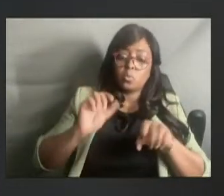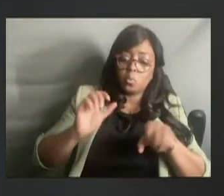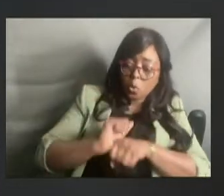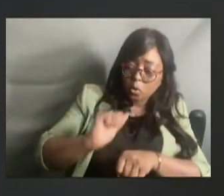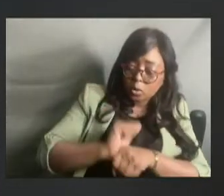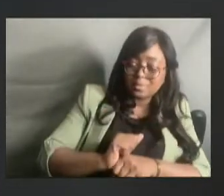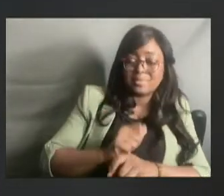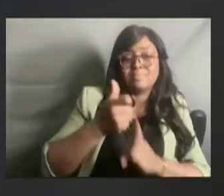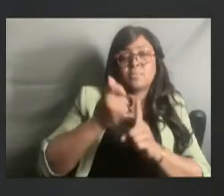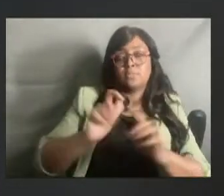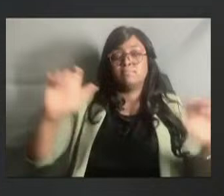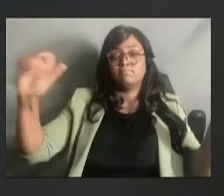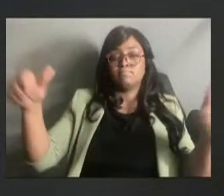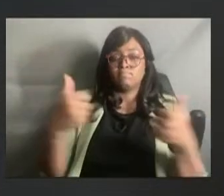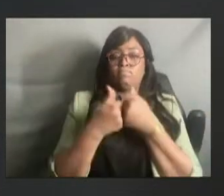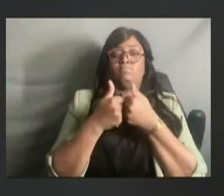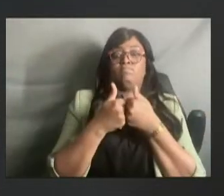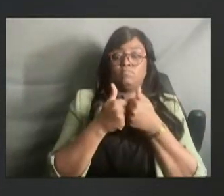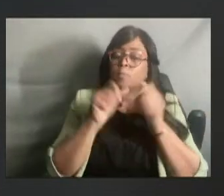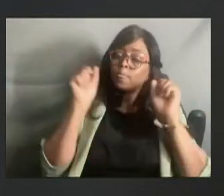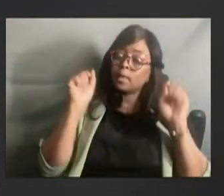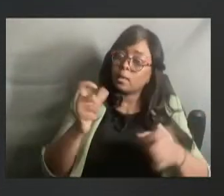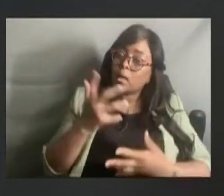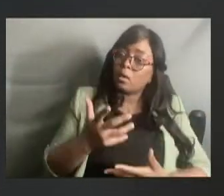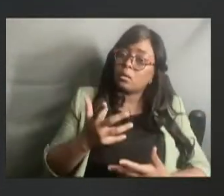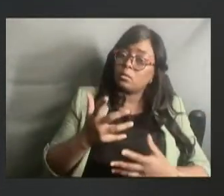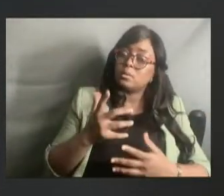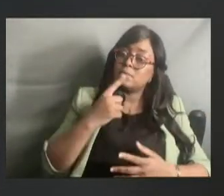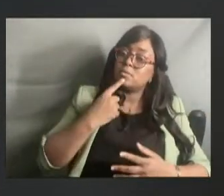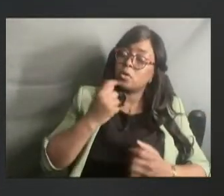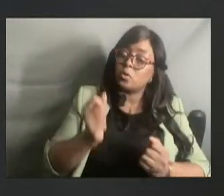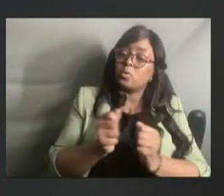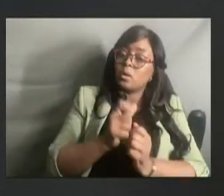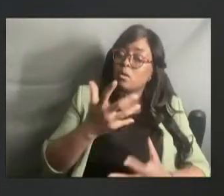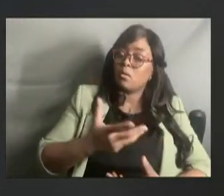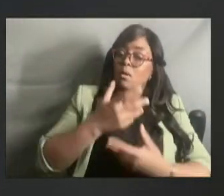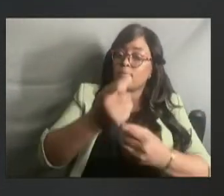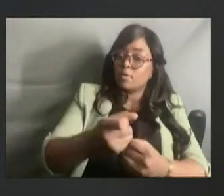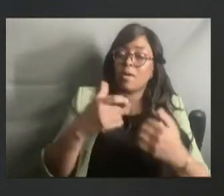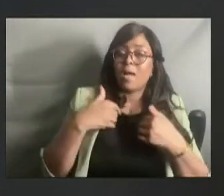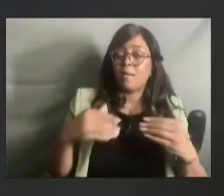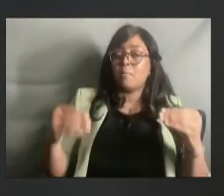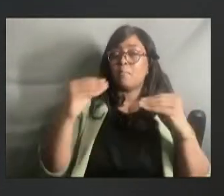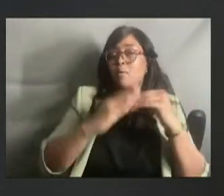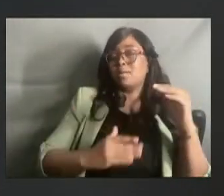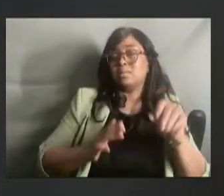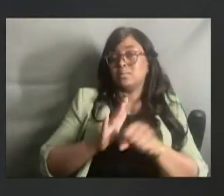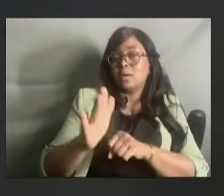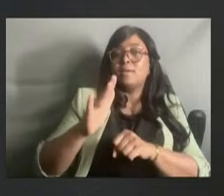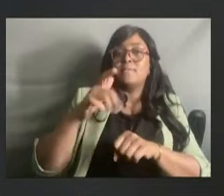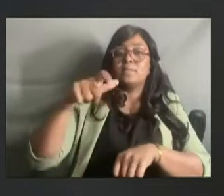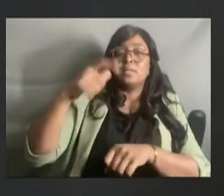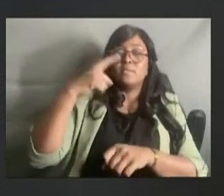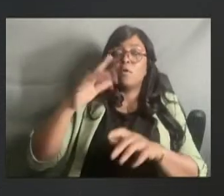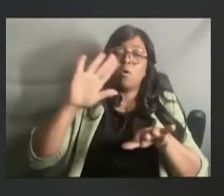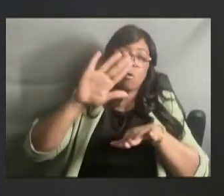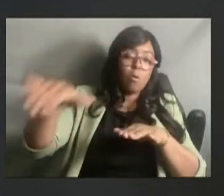do our work, there's it's a challenge. And I can confidently